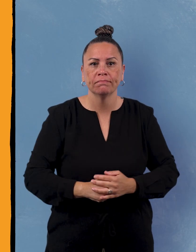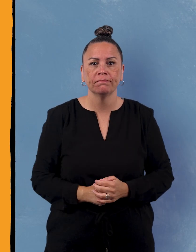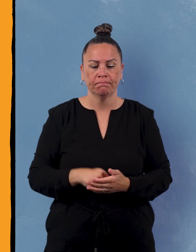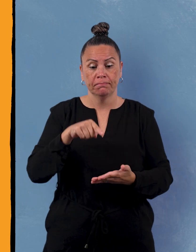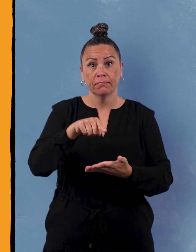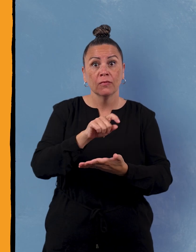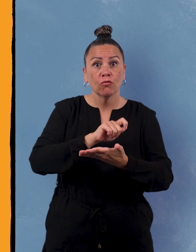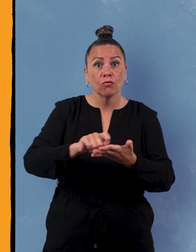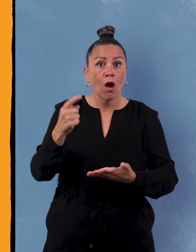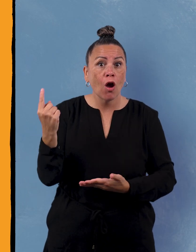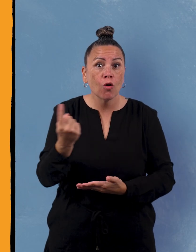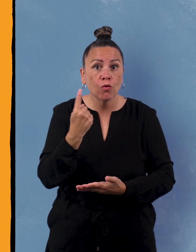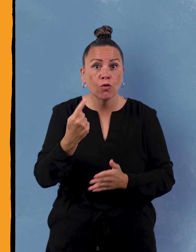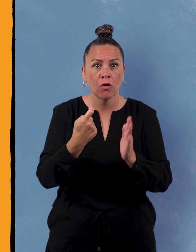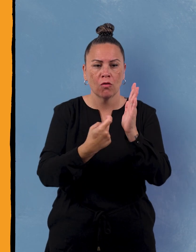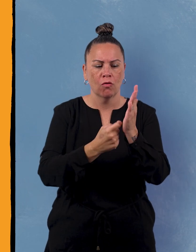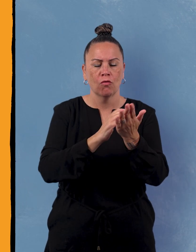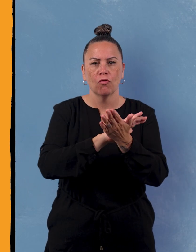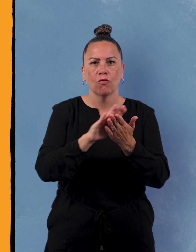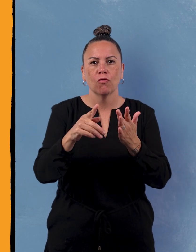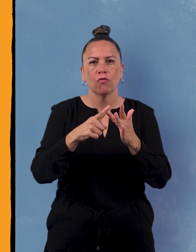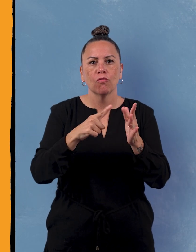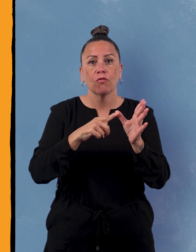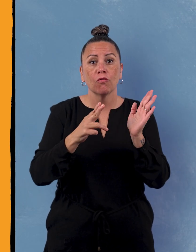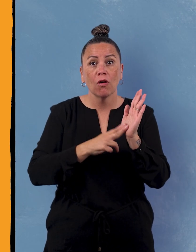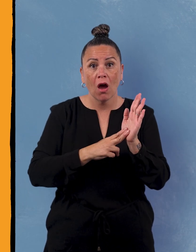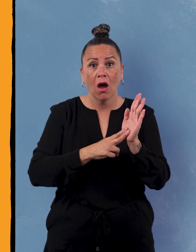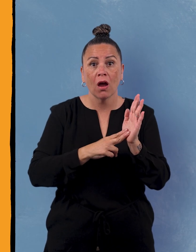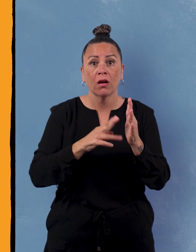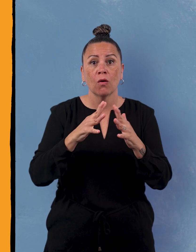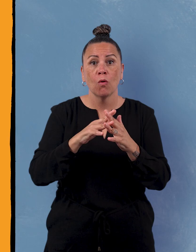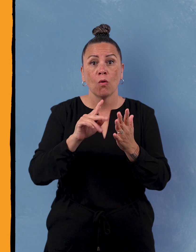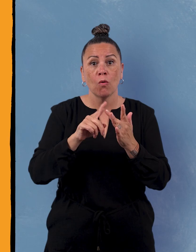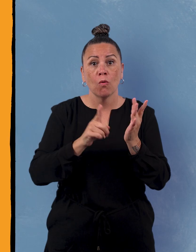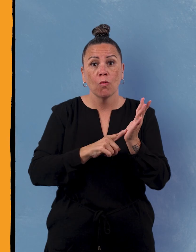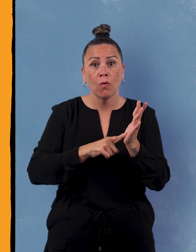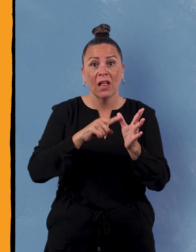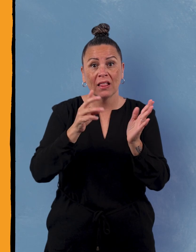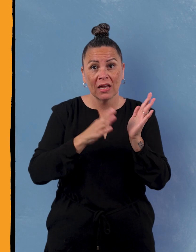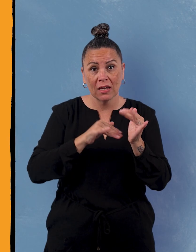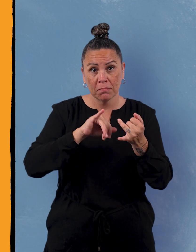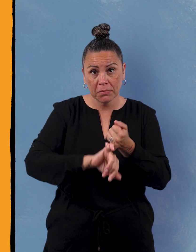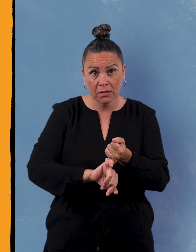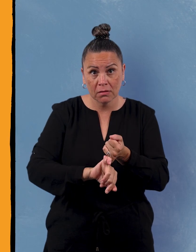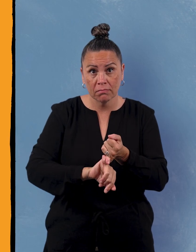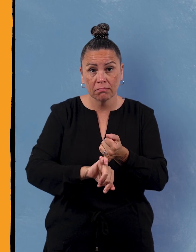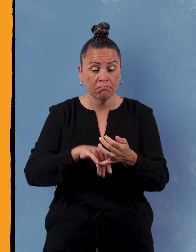Written by Rhiân Williams